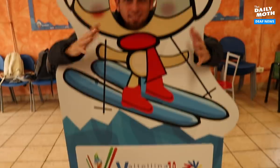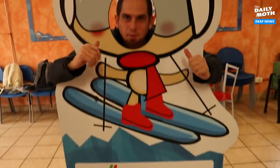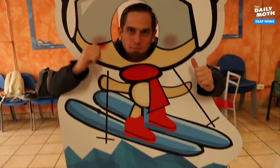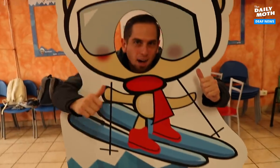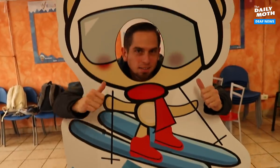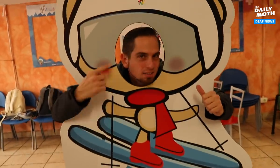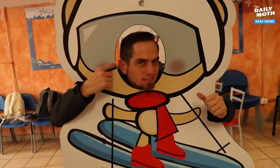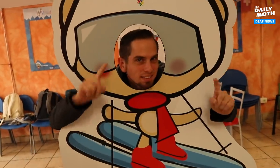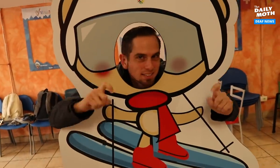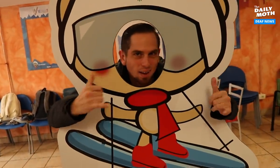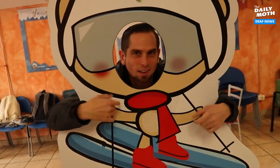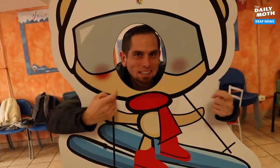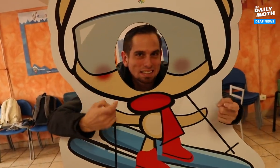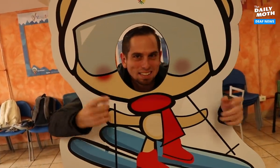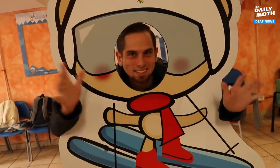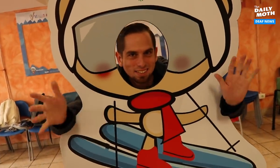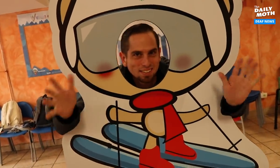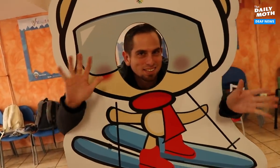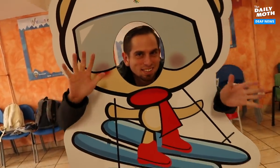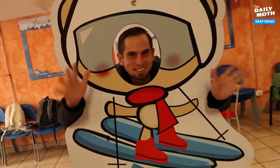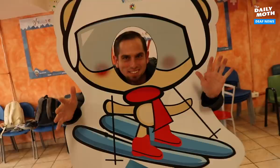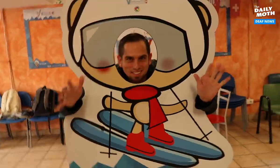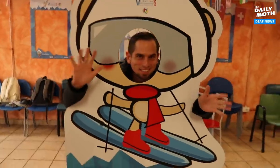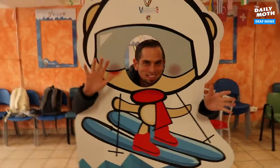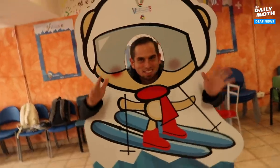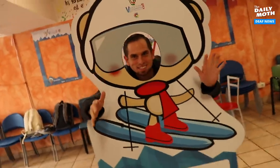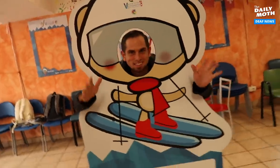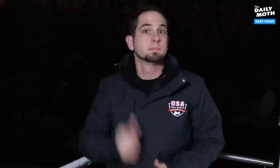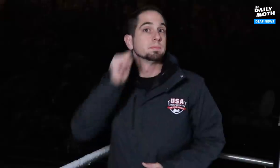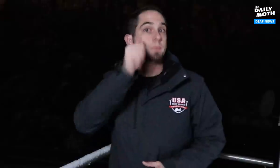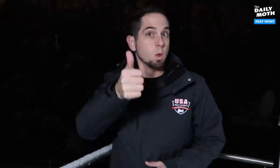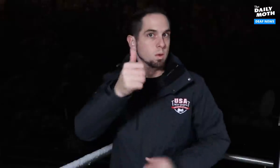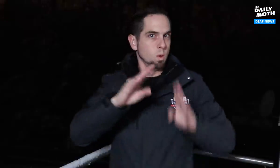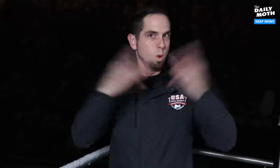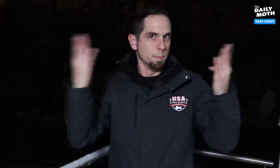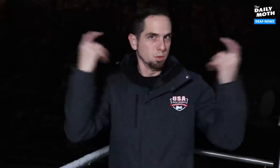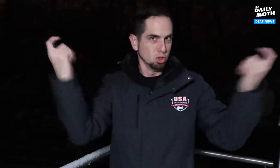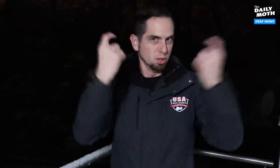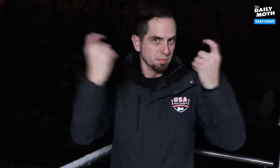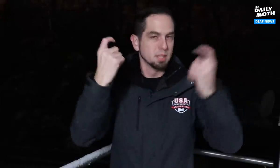I passed the hearing test and now I can ski! Tomorrow is the Opening Ceremony.